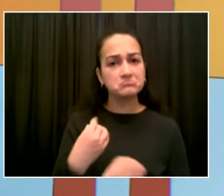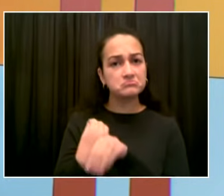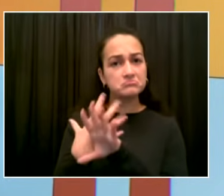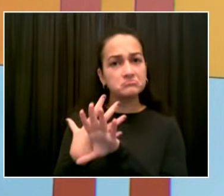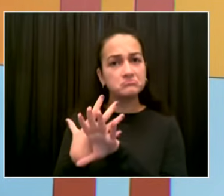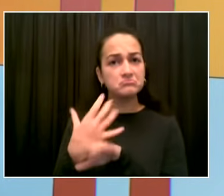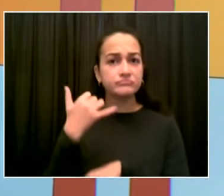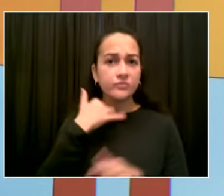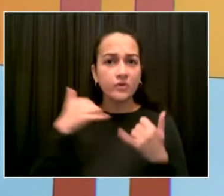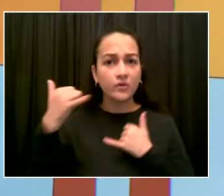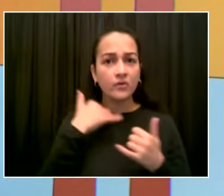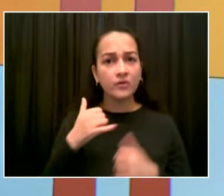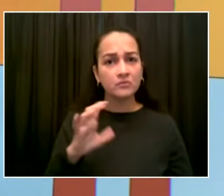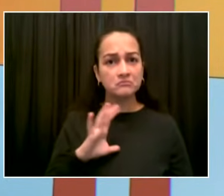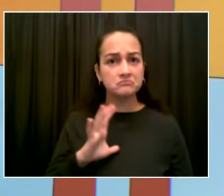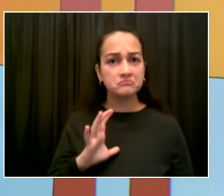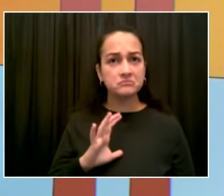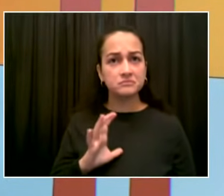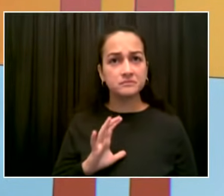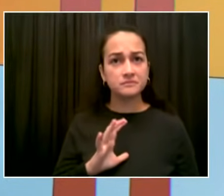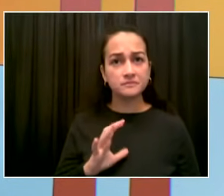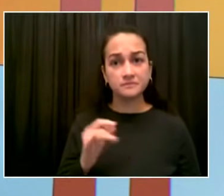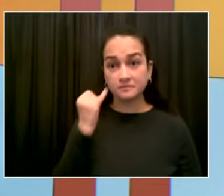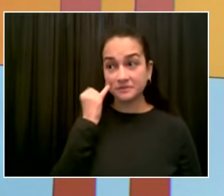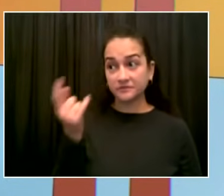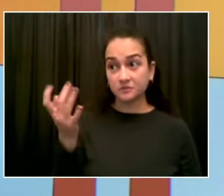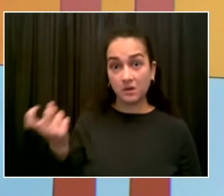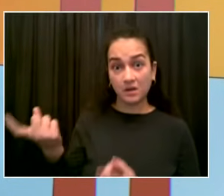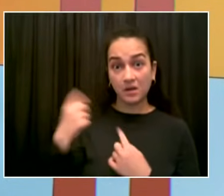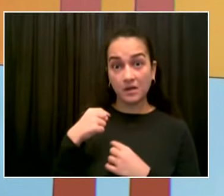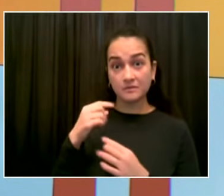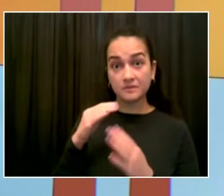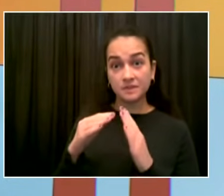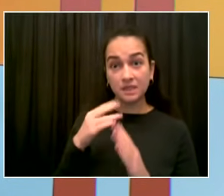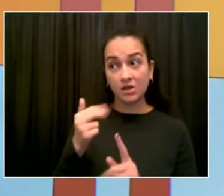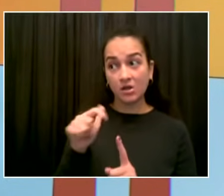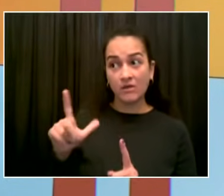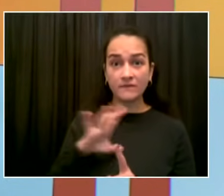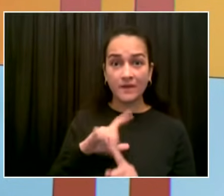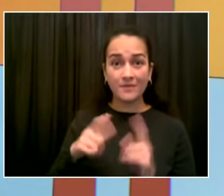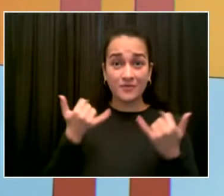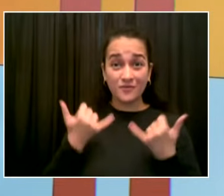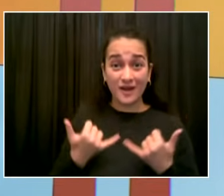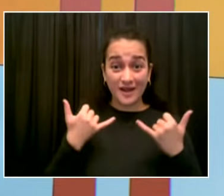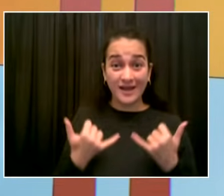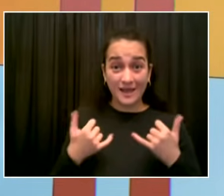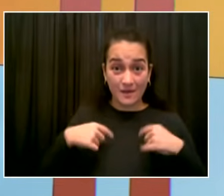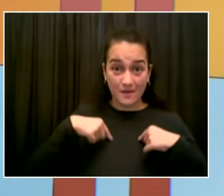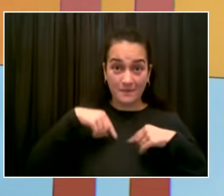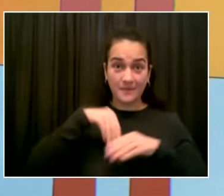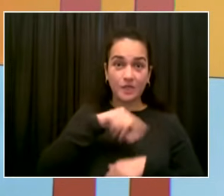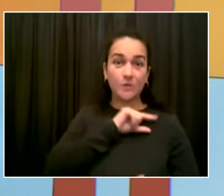FORESEEABLE FUTURE, BUT I'M GLAD YOU'RE AT CITY HA LL. I'MHE WRE THE ACTION IS IN